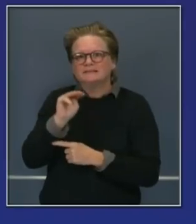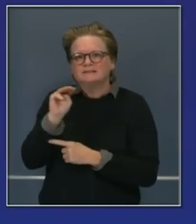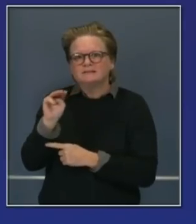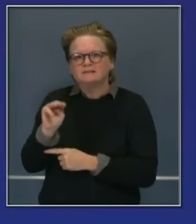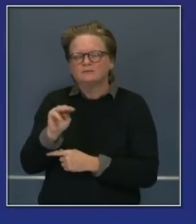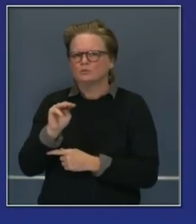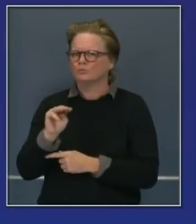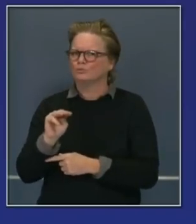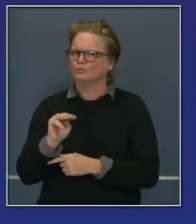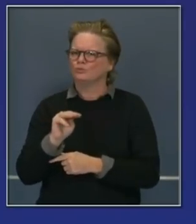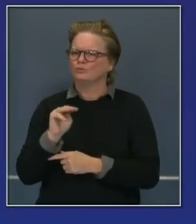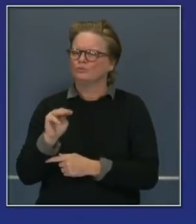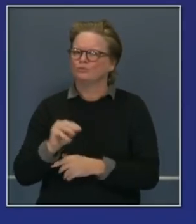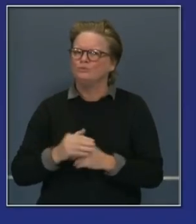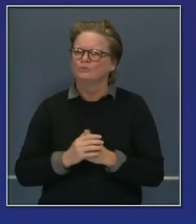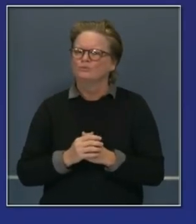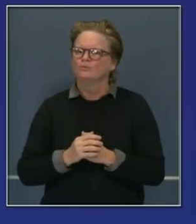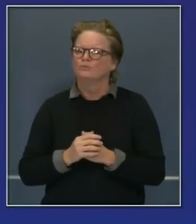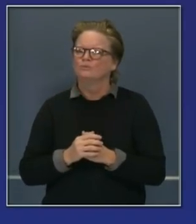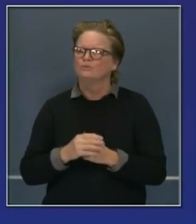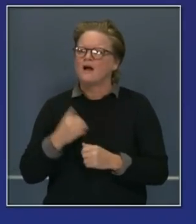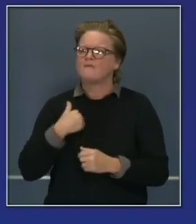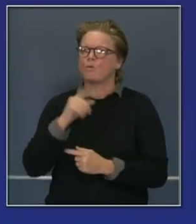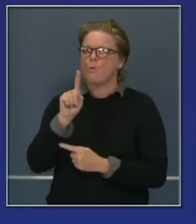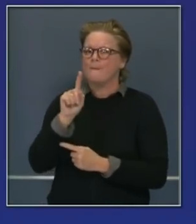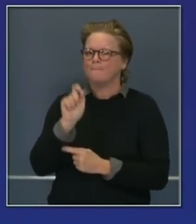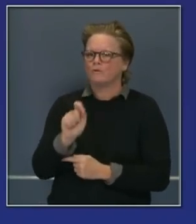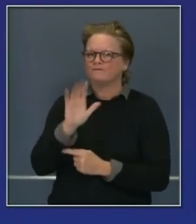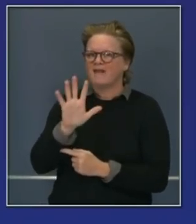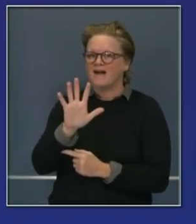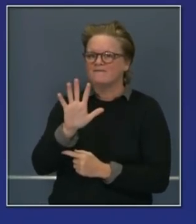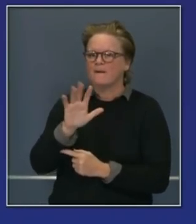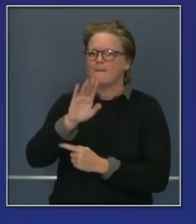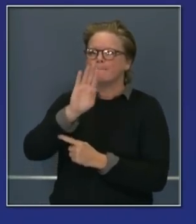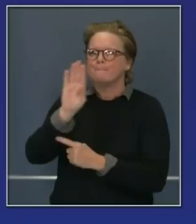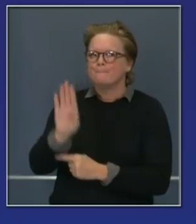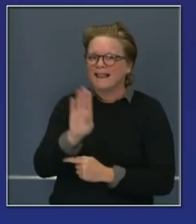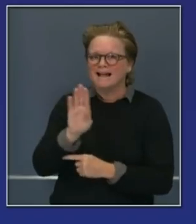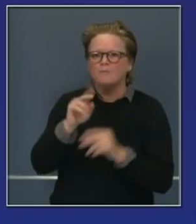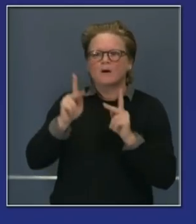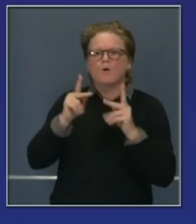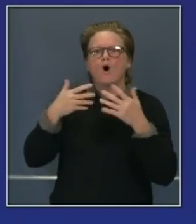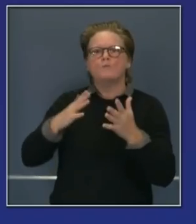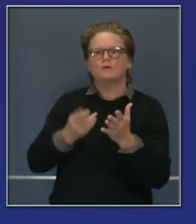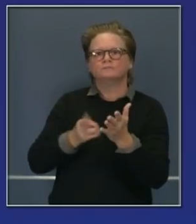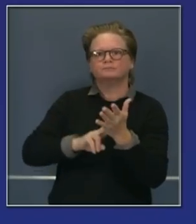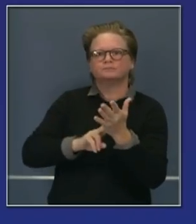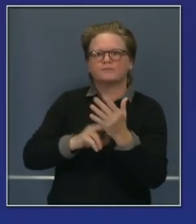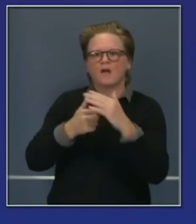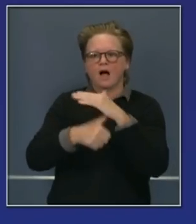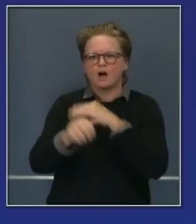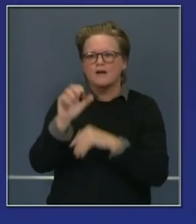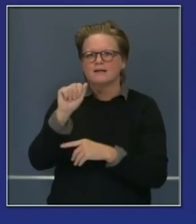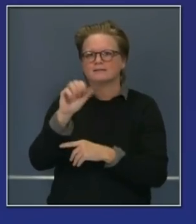IMPACT THIS DECISION. WE ALSO HAVE 1.5 MILLION PEOPLE CURRENTLY ENROLLED IN COVERED CALIFORNIA.